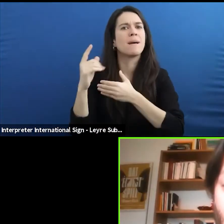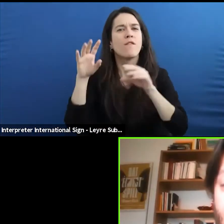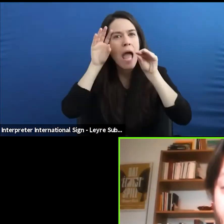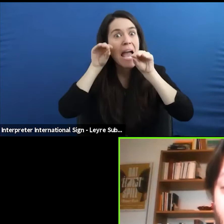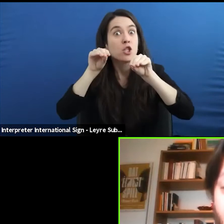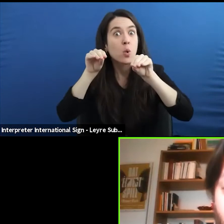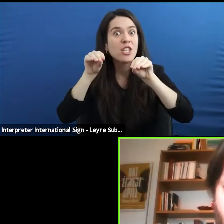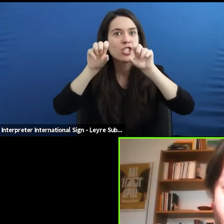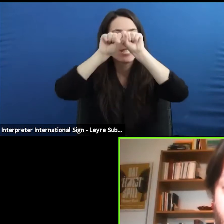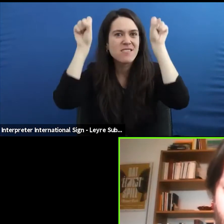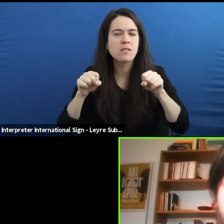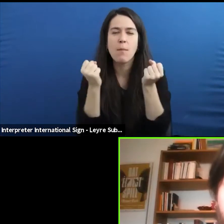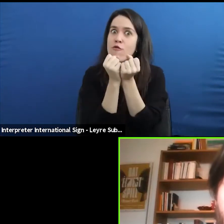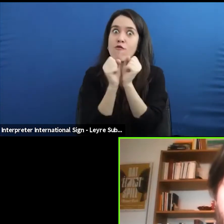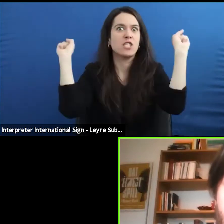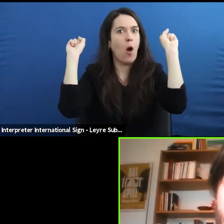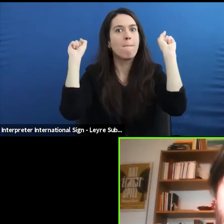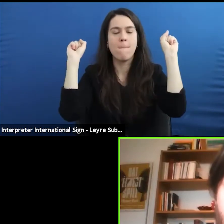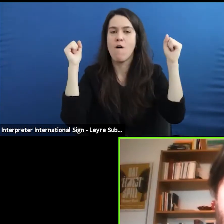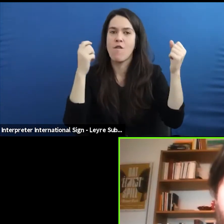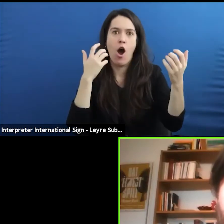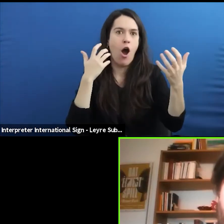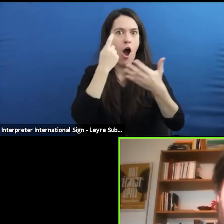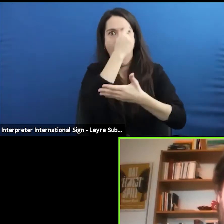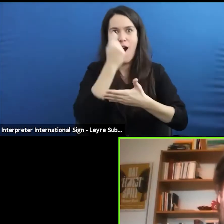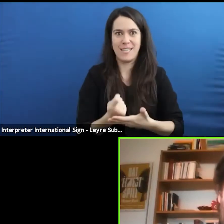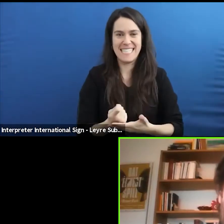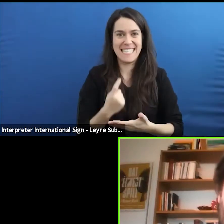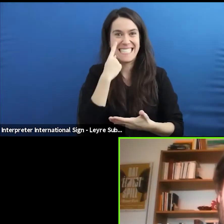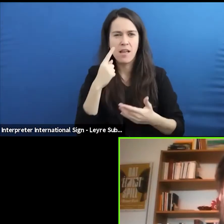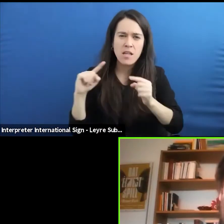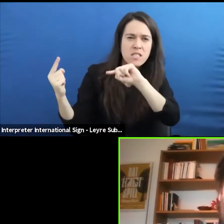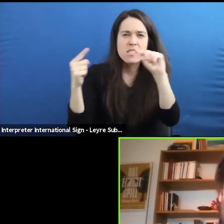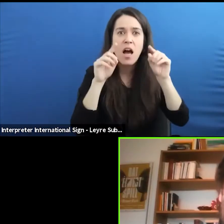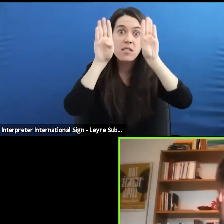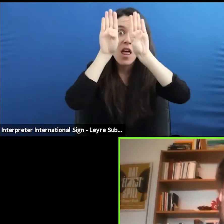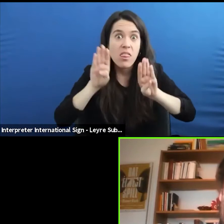everywhere on the continent. We have discussed how theater and performing arts embody European